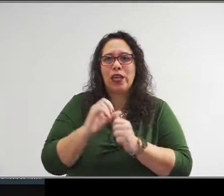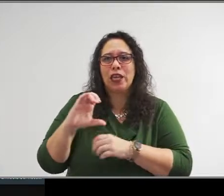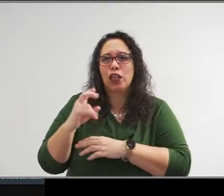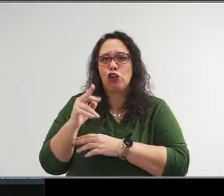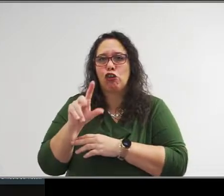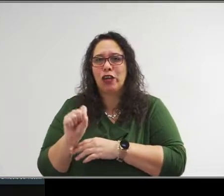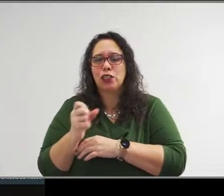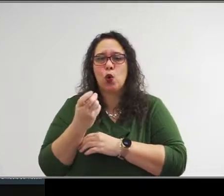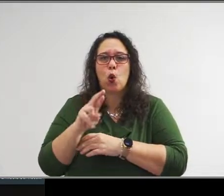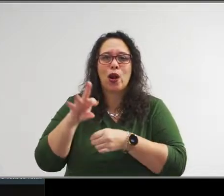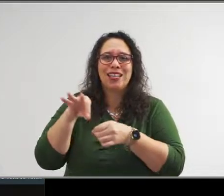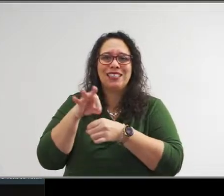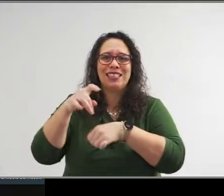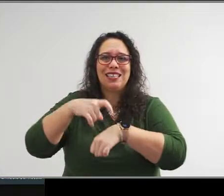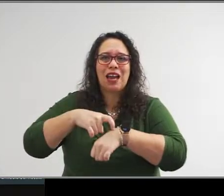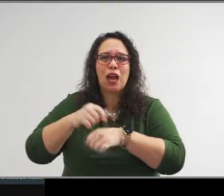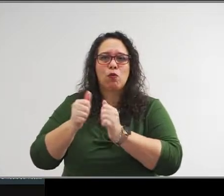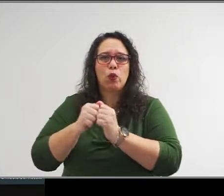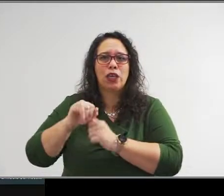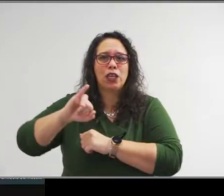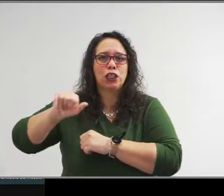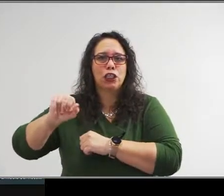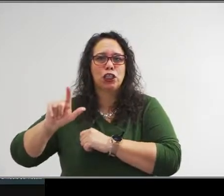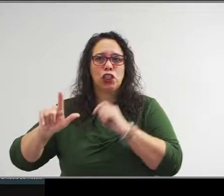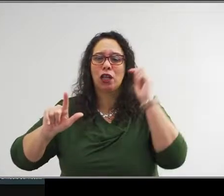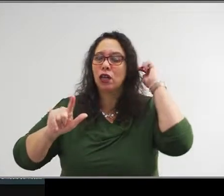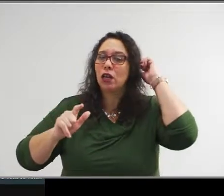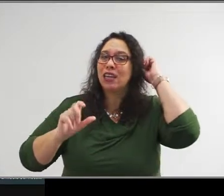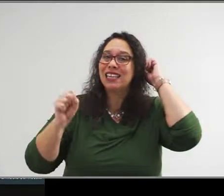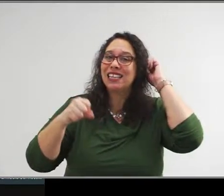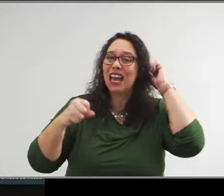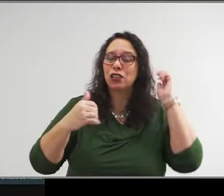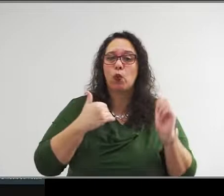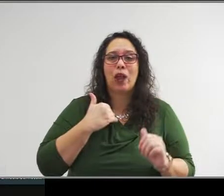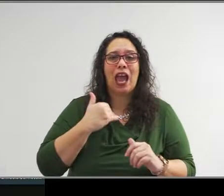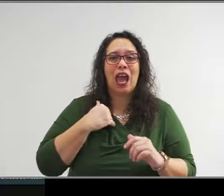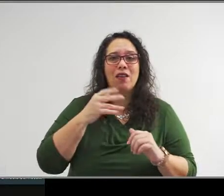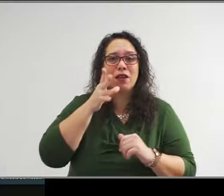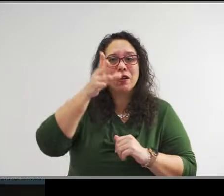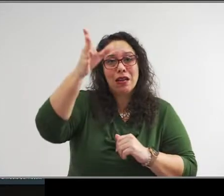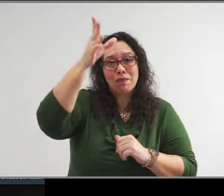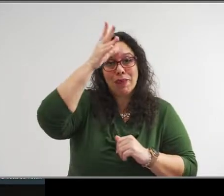who are threatening to leave the district but do not let them dictate your actions,